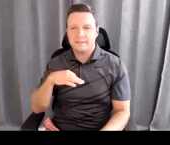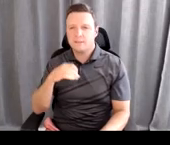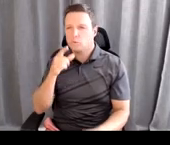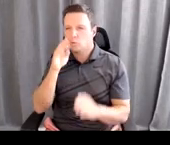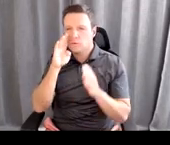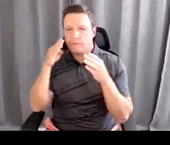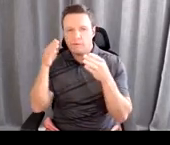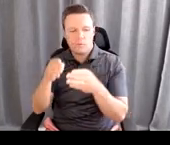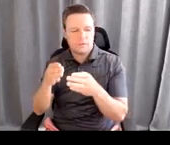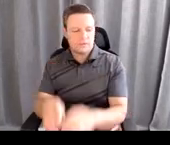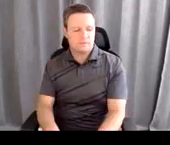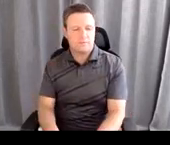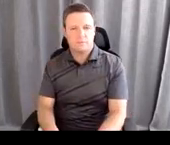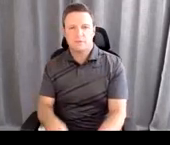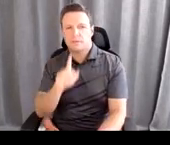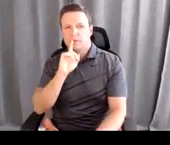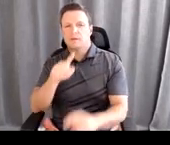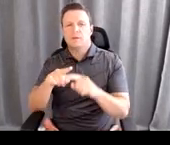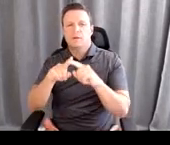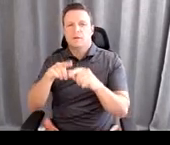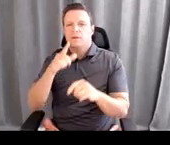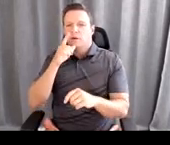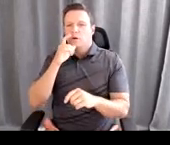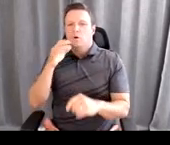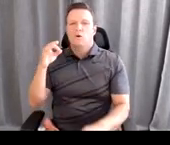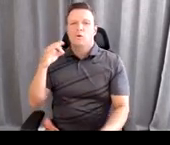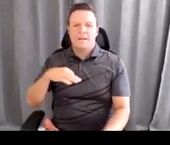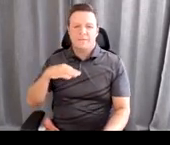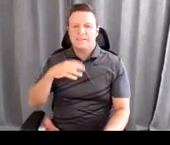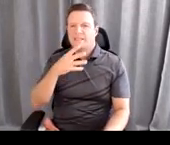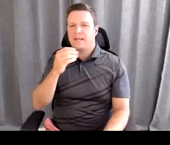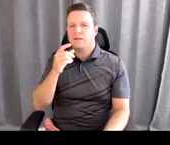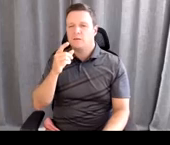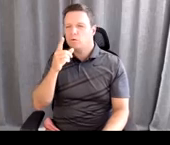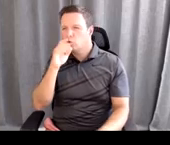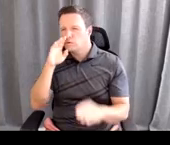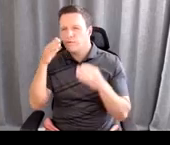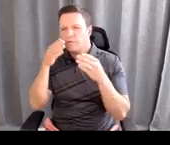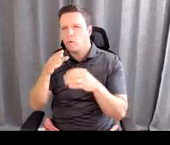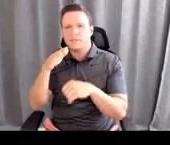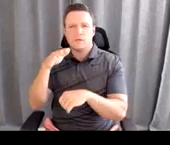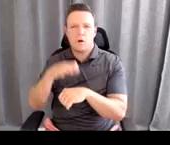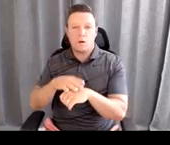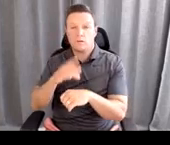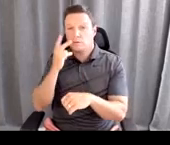It really depends on who's benefiting from it and the focus of the work. So if you look at the bottom with volunteerism,